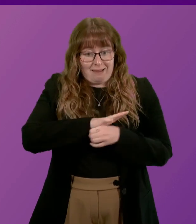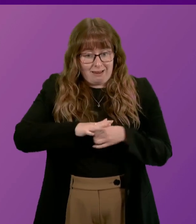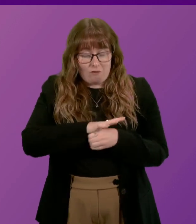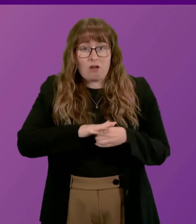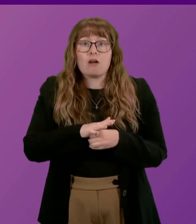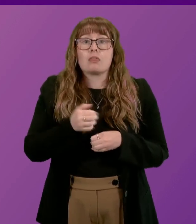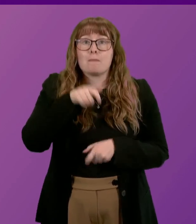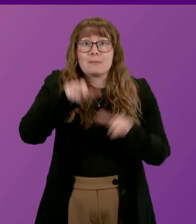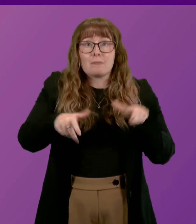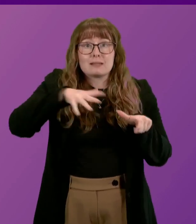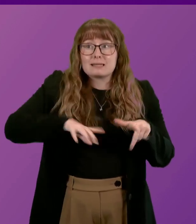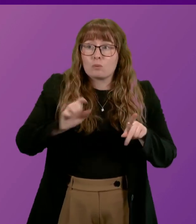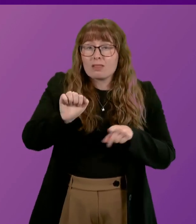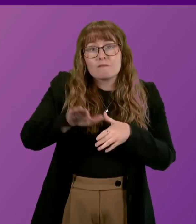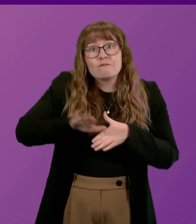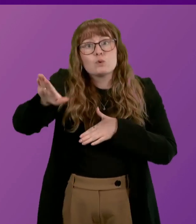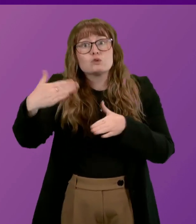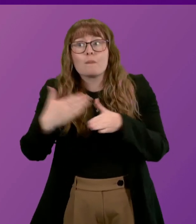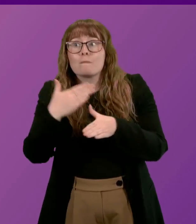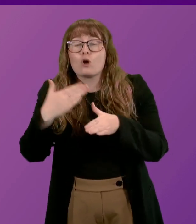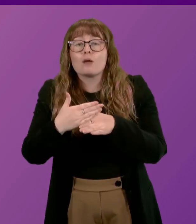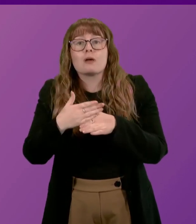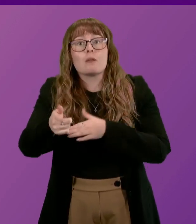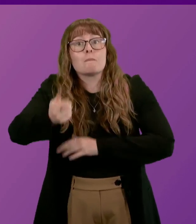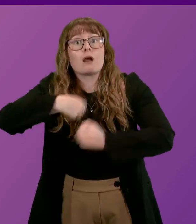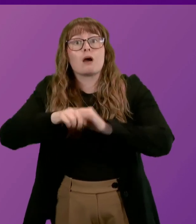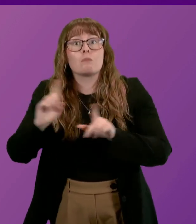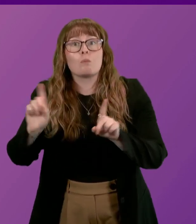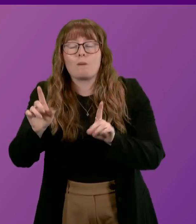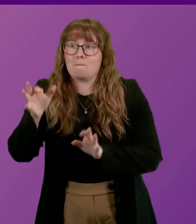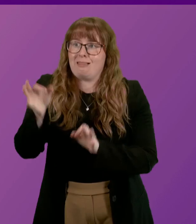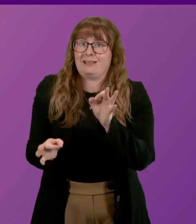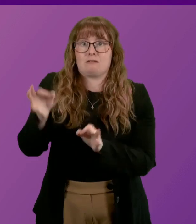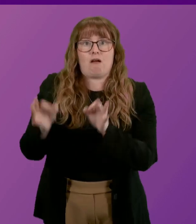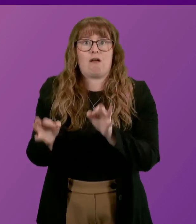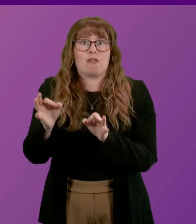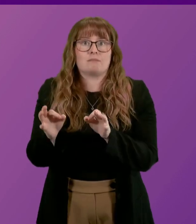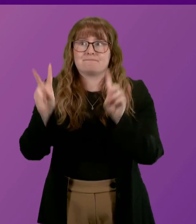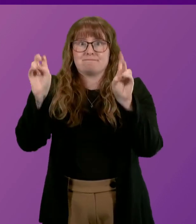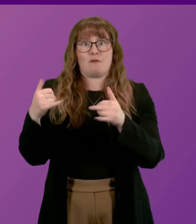need is for their future employment to be turned into a political football. Indeed,